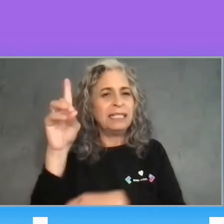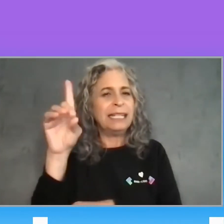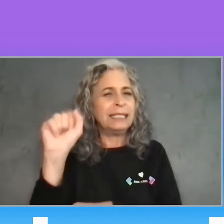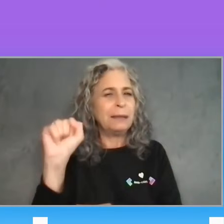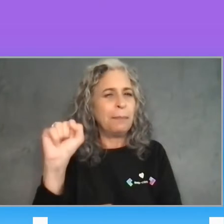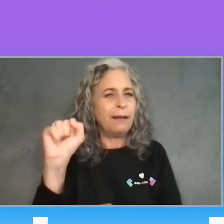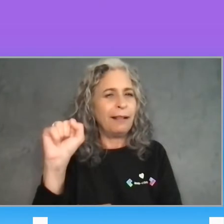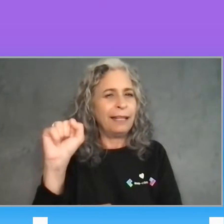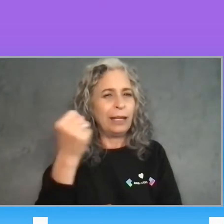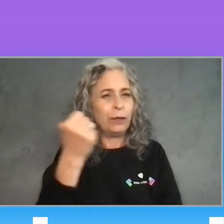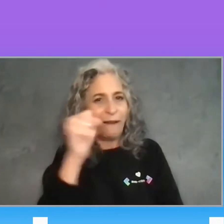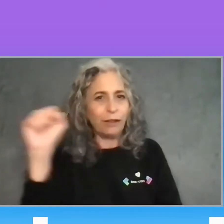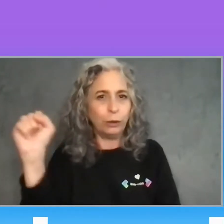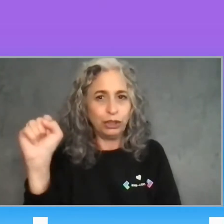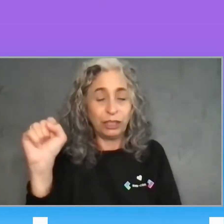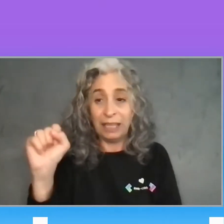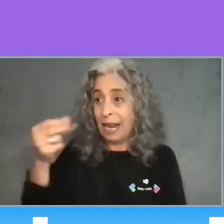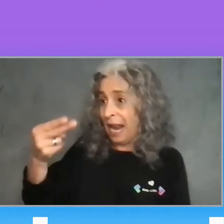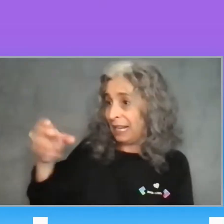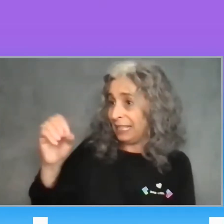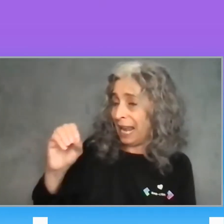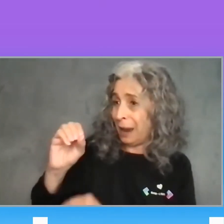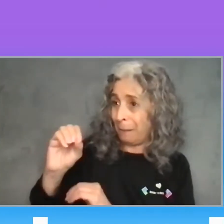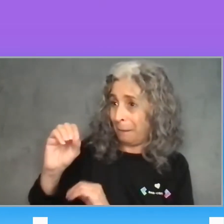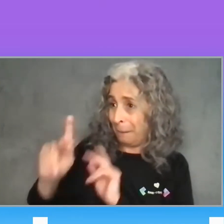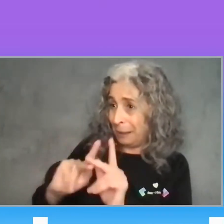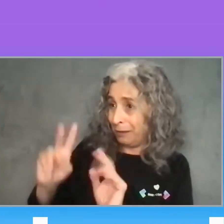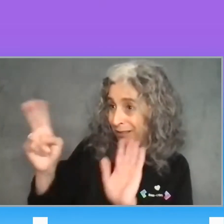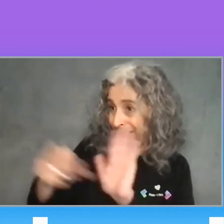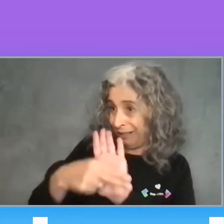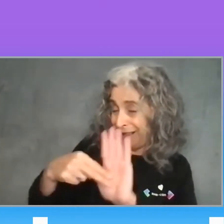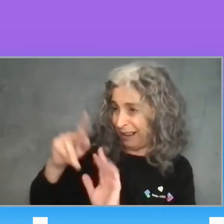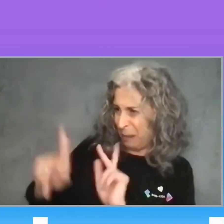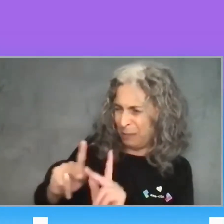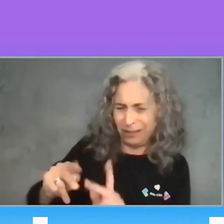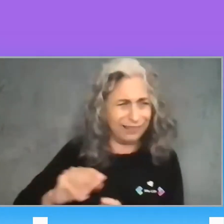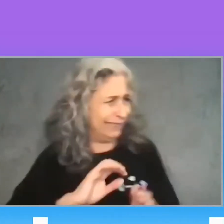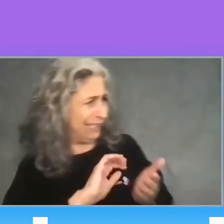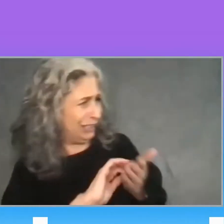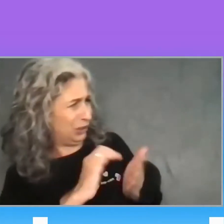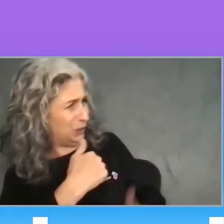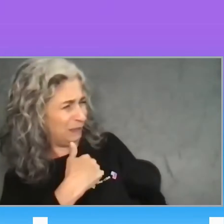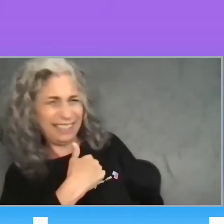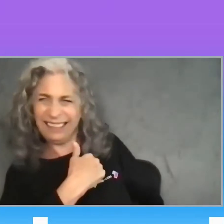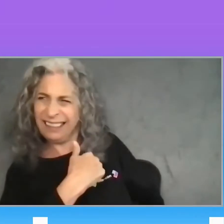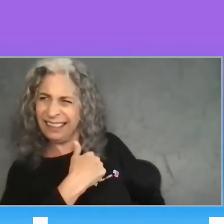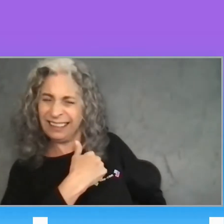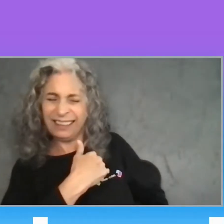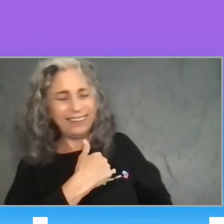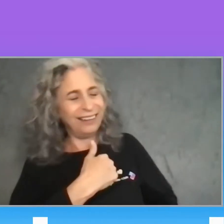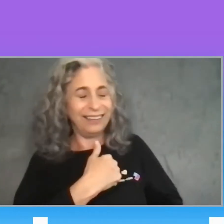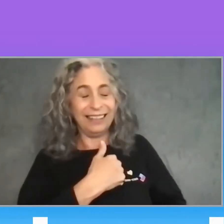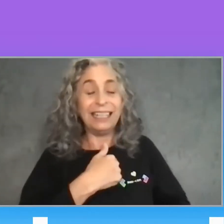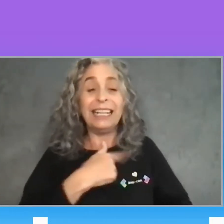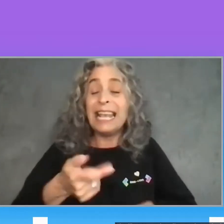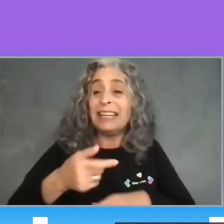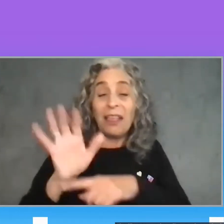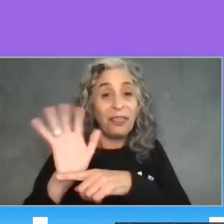Do you like to see handicapped people depicted as people? Excuse me.